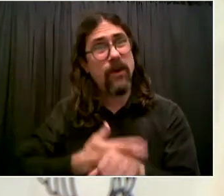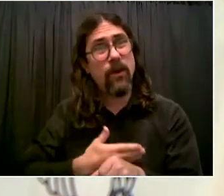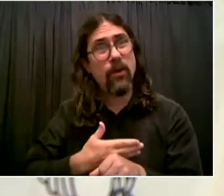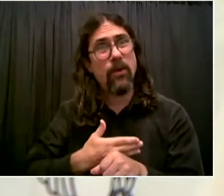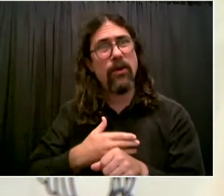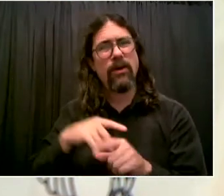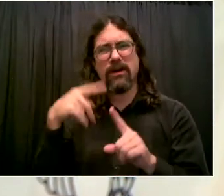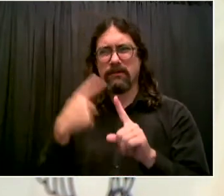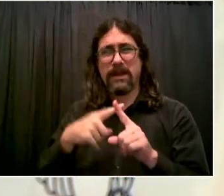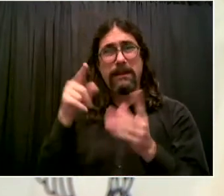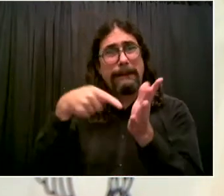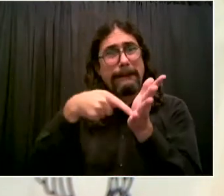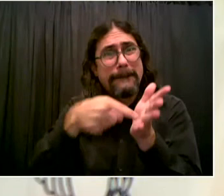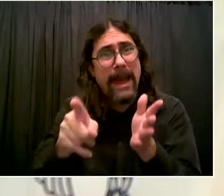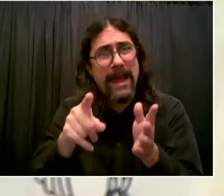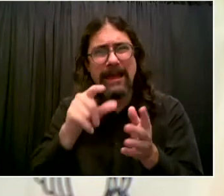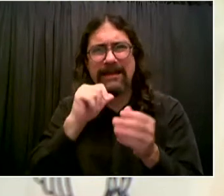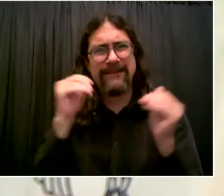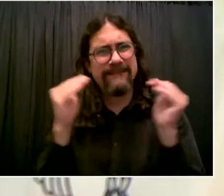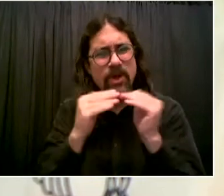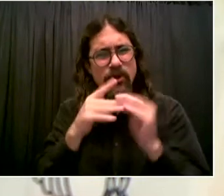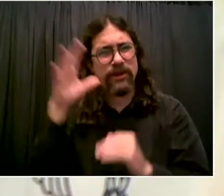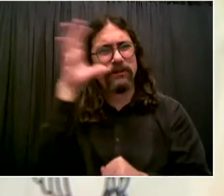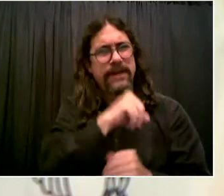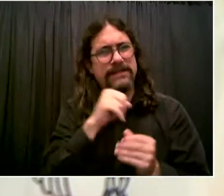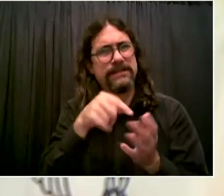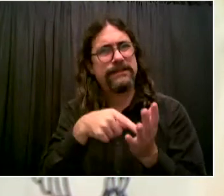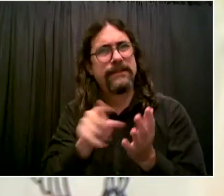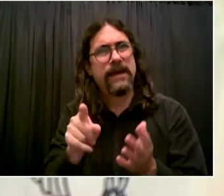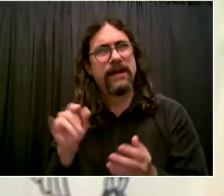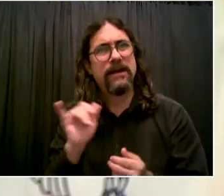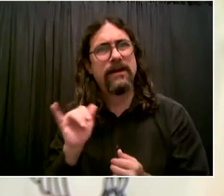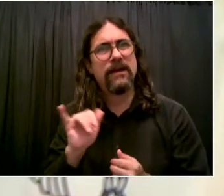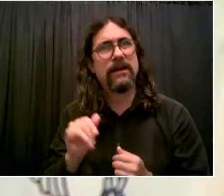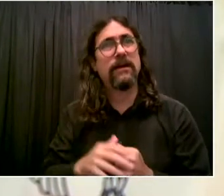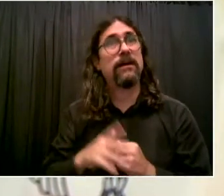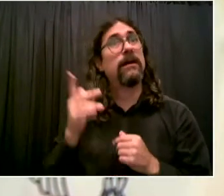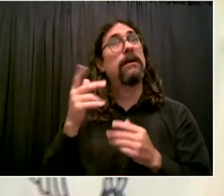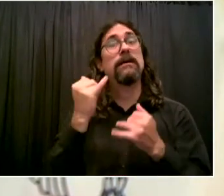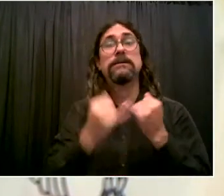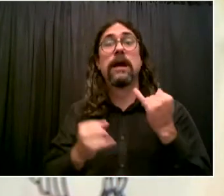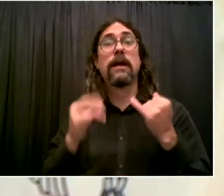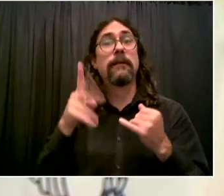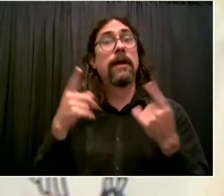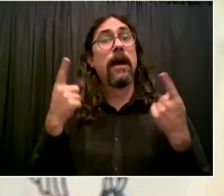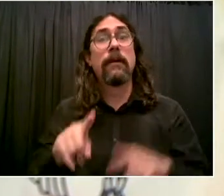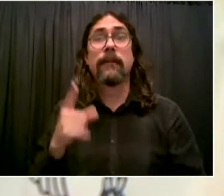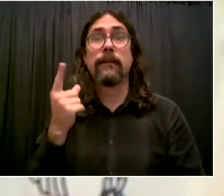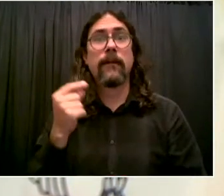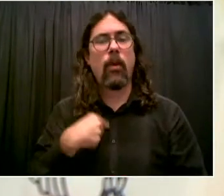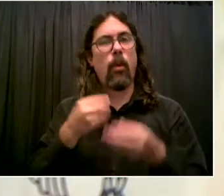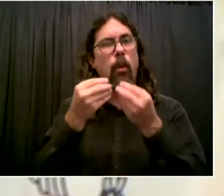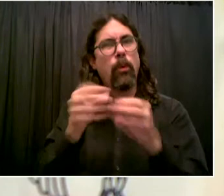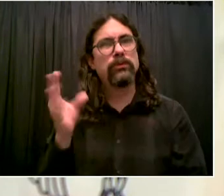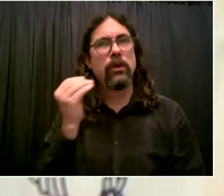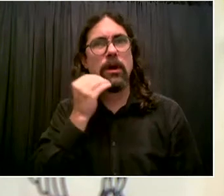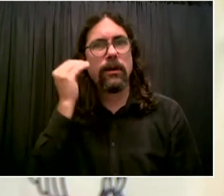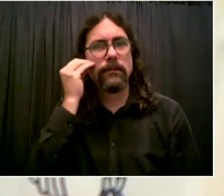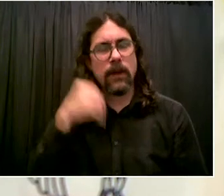WASN'T PREPARED FOR IT, I WAS ALREADY GETTING PAID LSES THAN I WAS SUPPOSED TO WH ENI ENDED UP